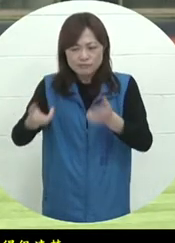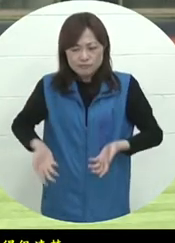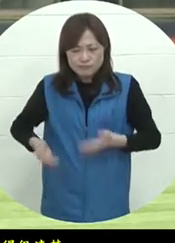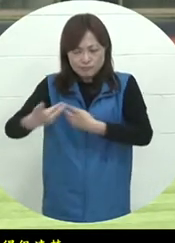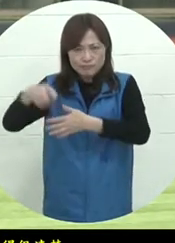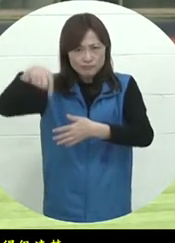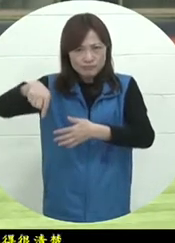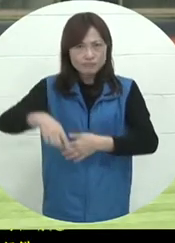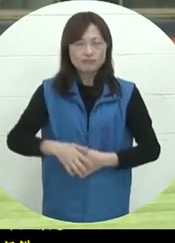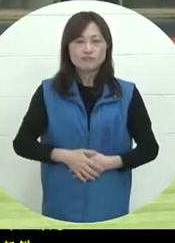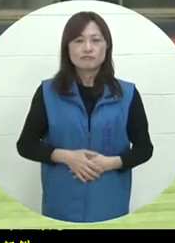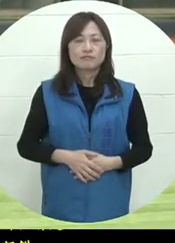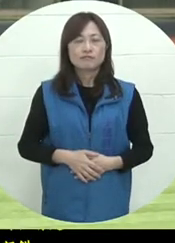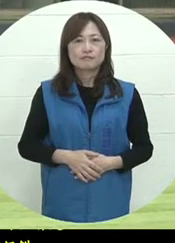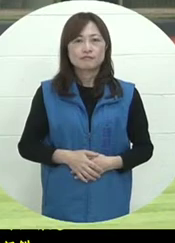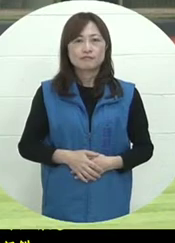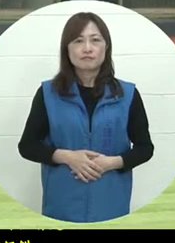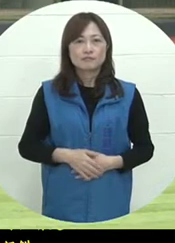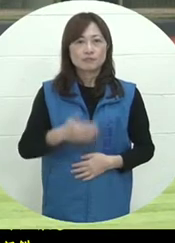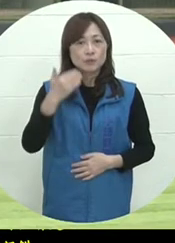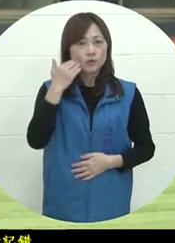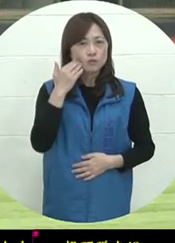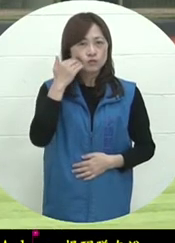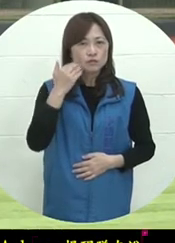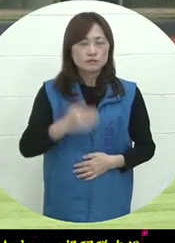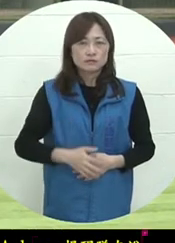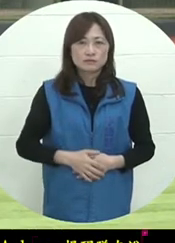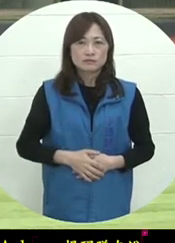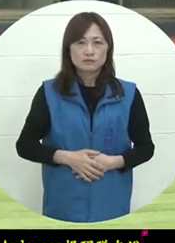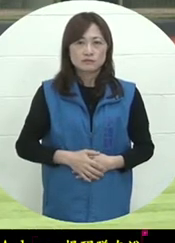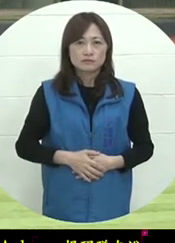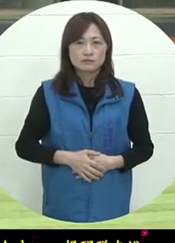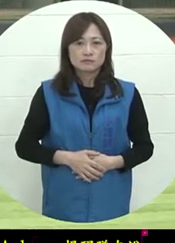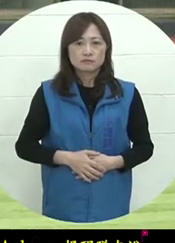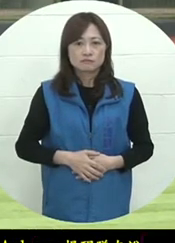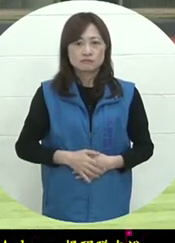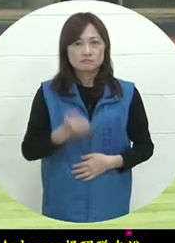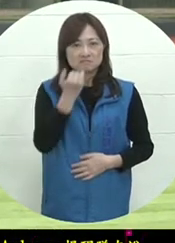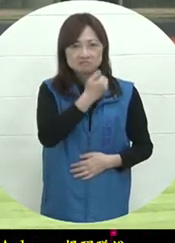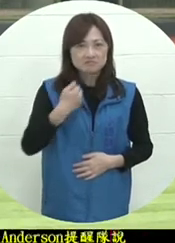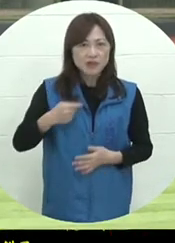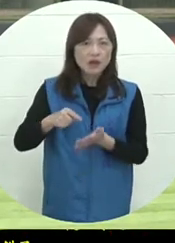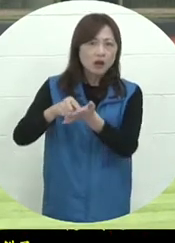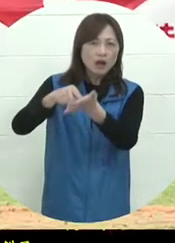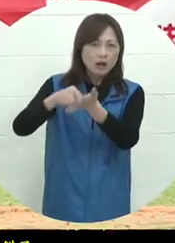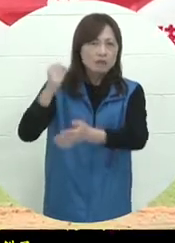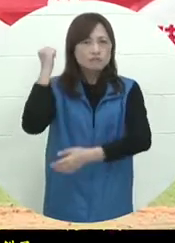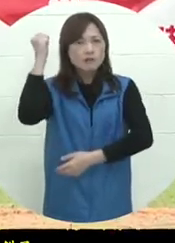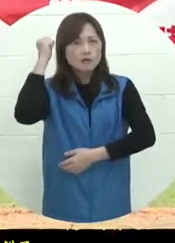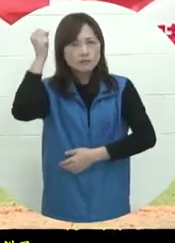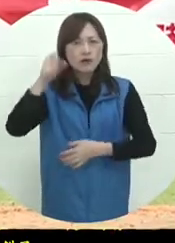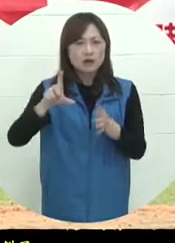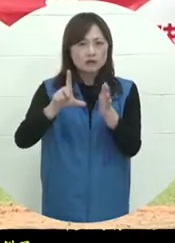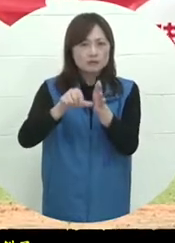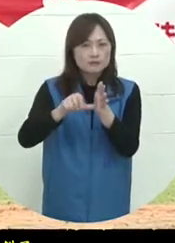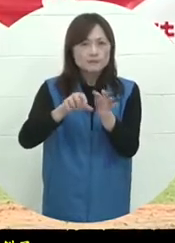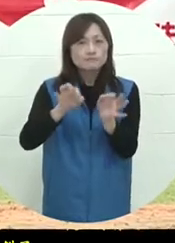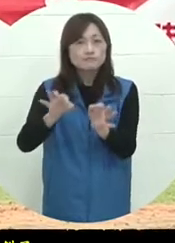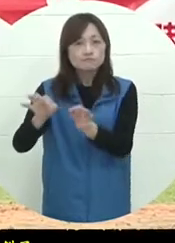because if there are some of these, you may have to protest to waste some time.